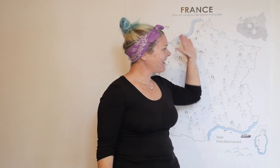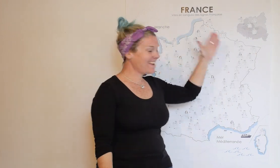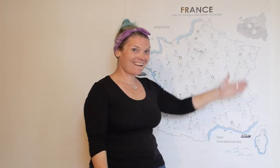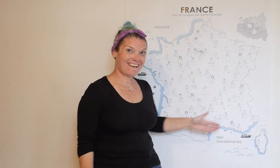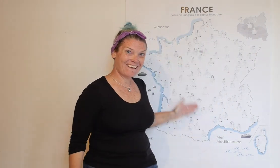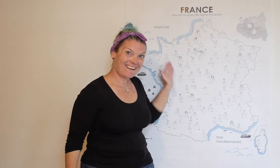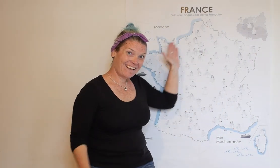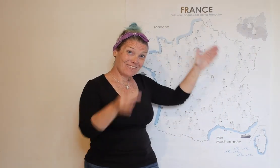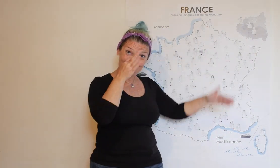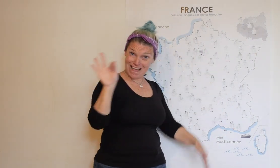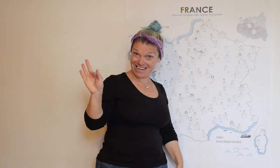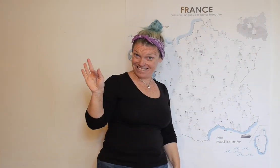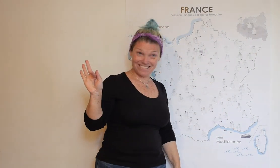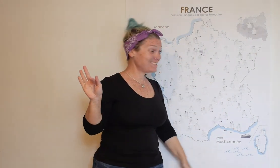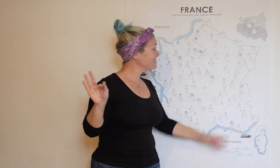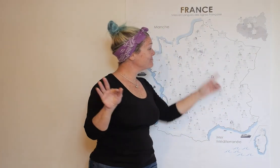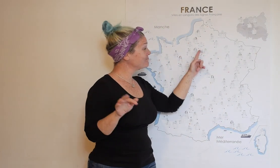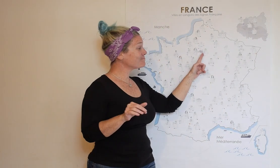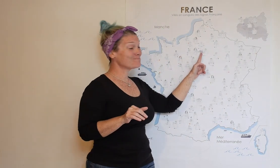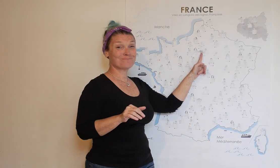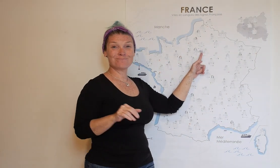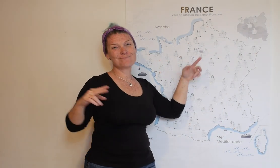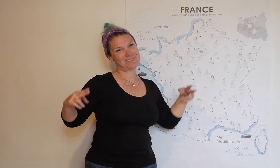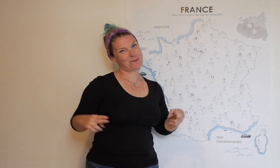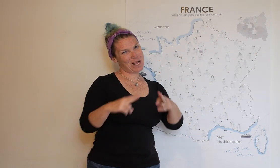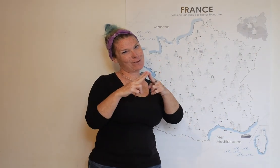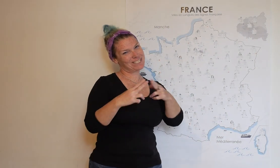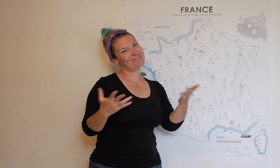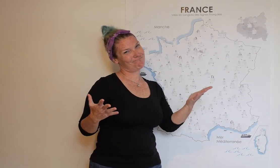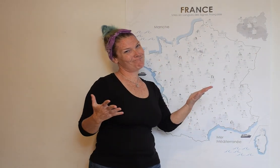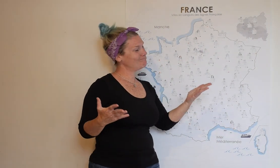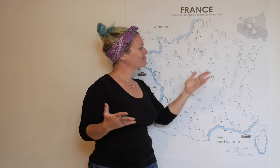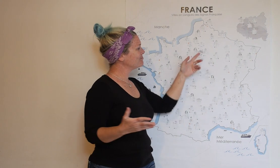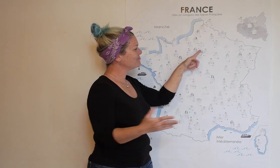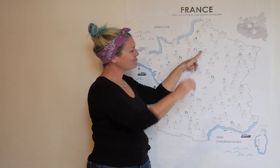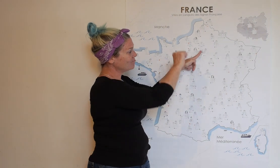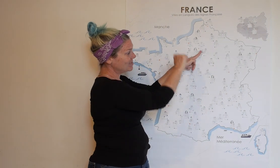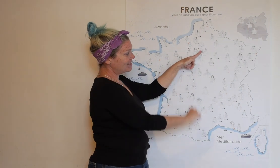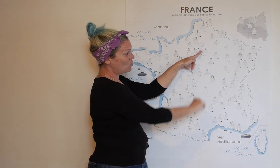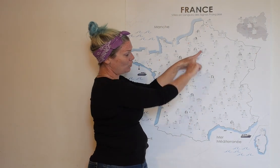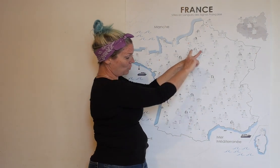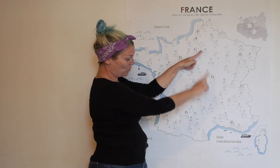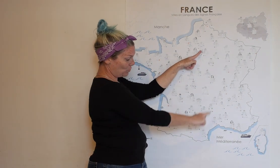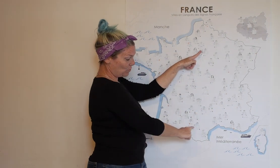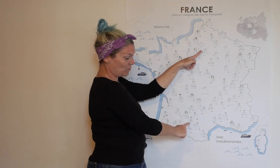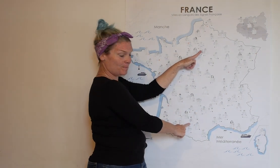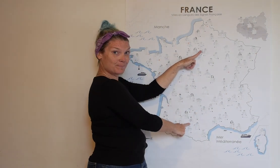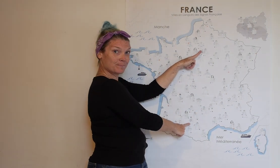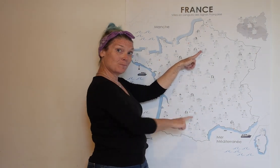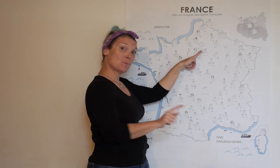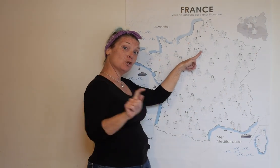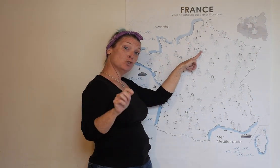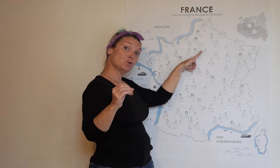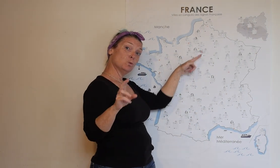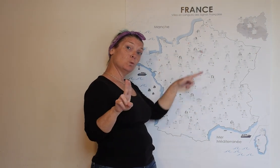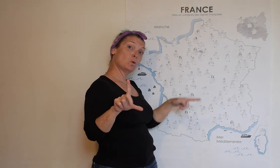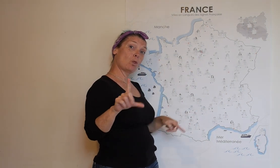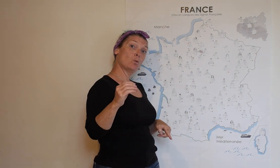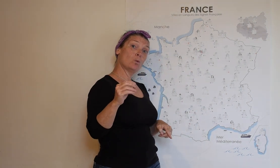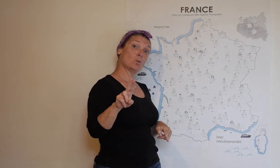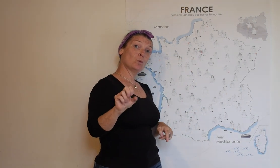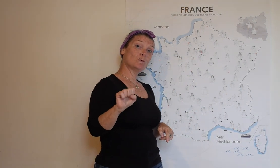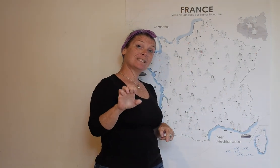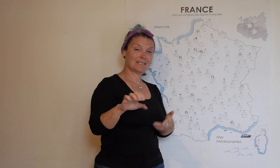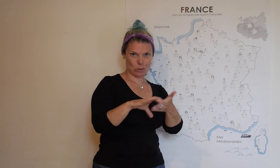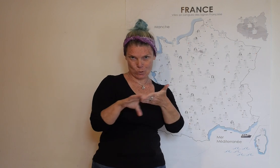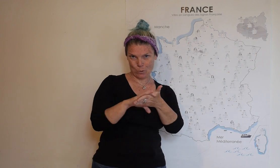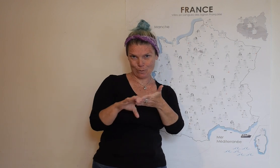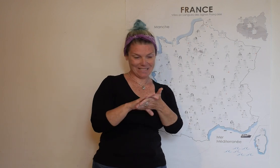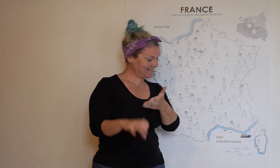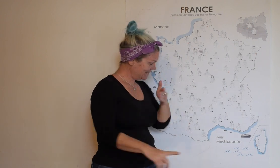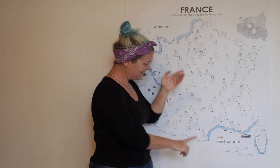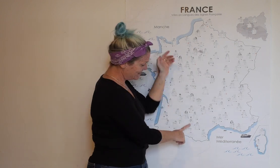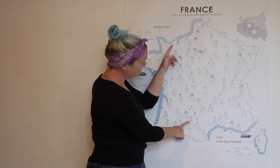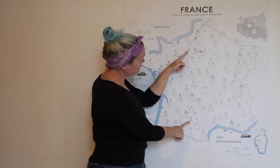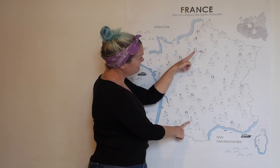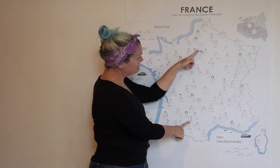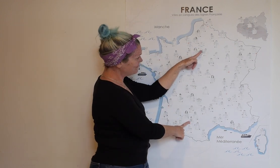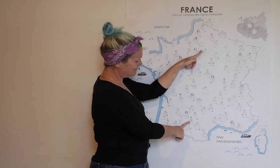Here is France ! And Paris and down here south is Toulouse.